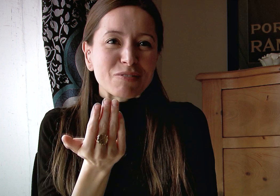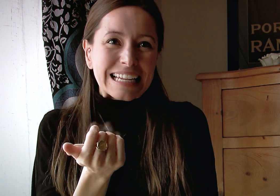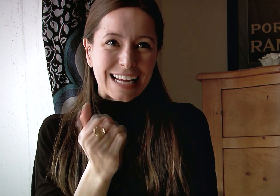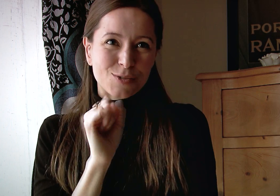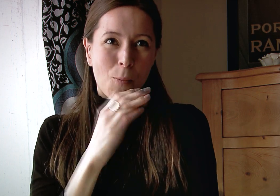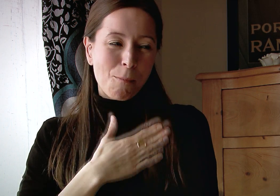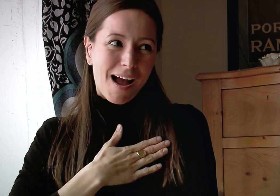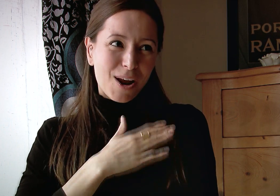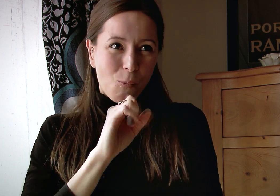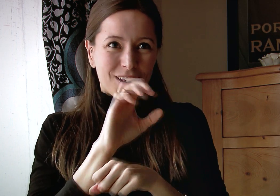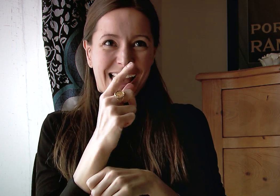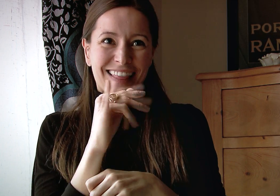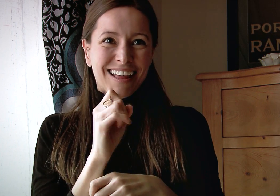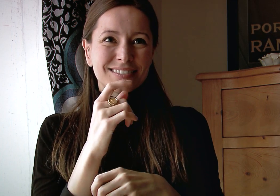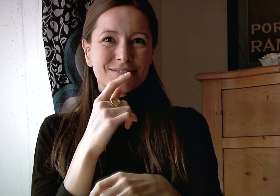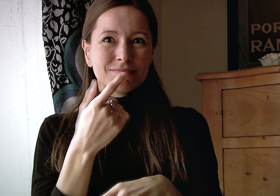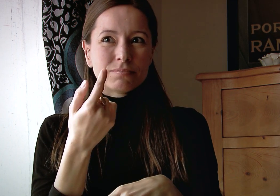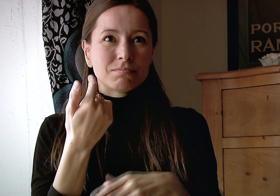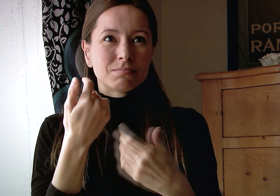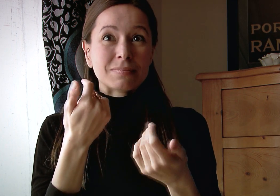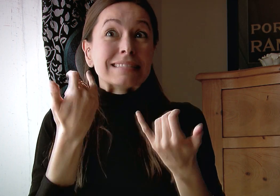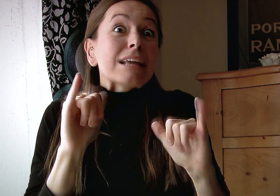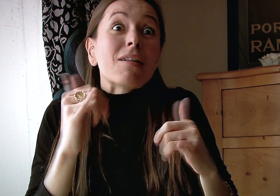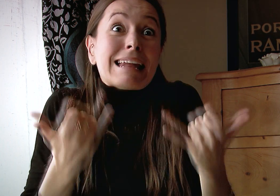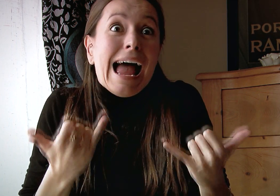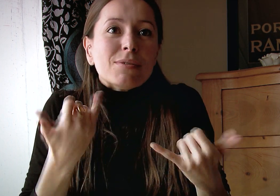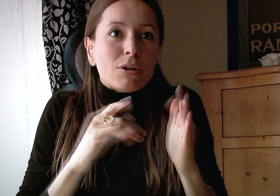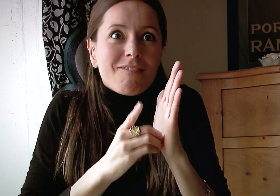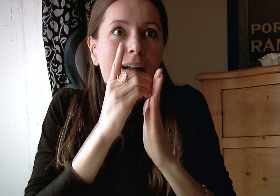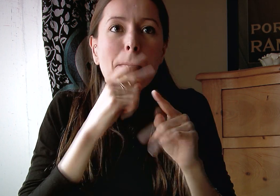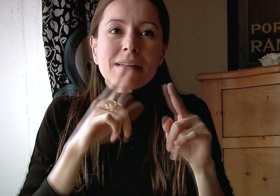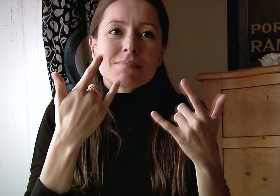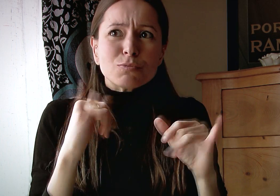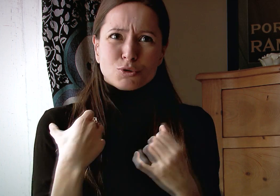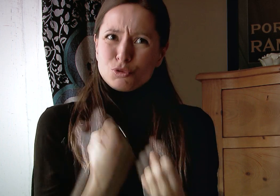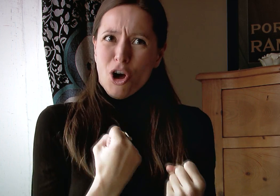My work ethic was - and I'm still developing - strong.